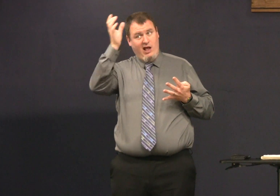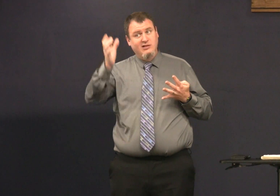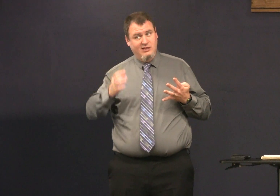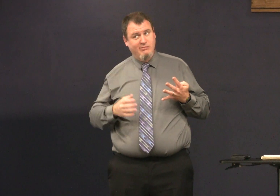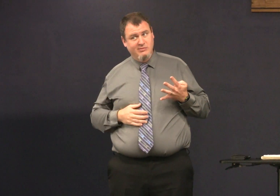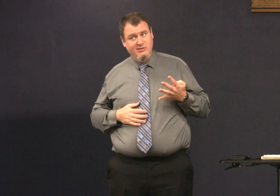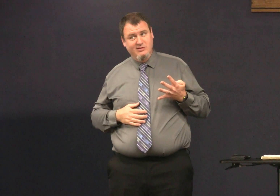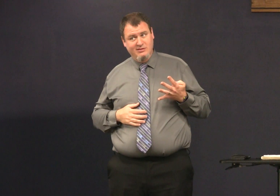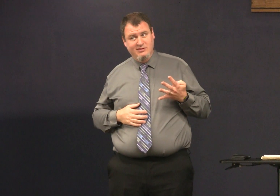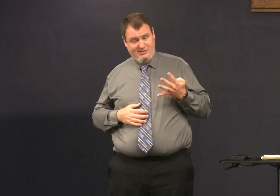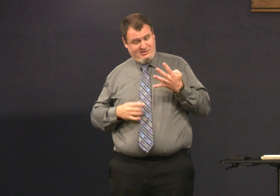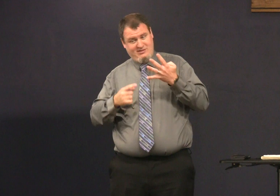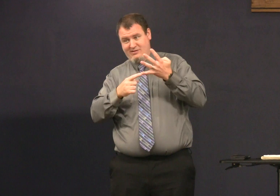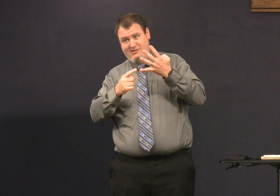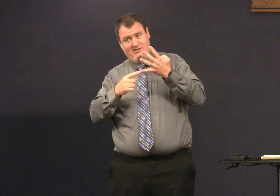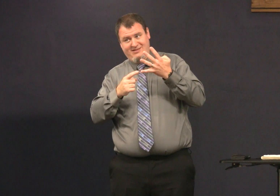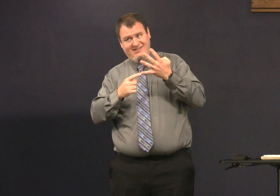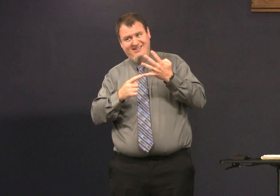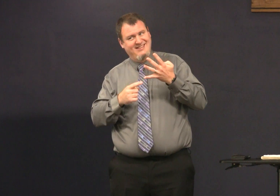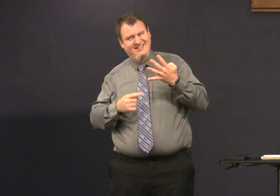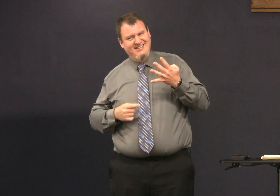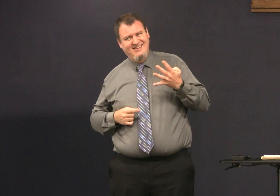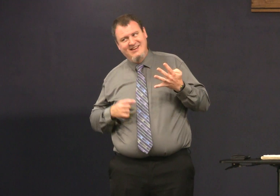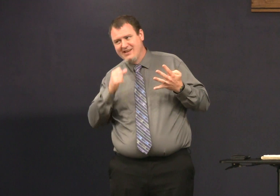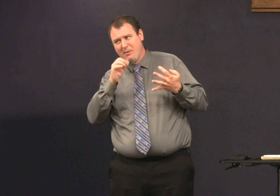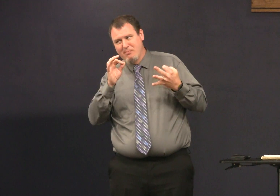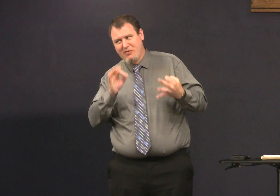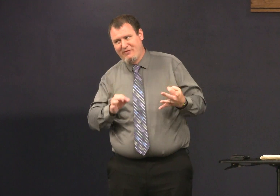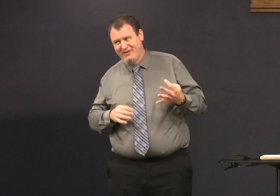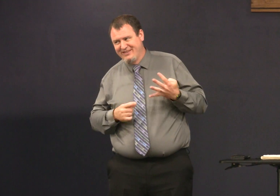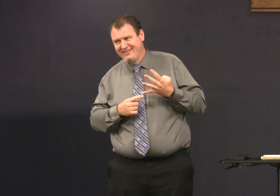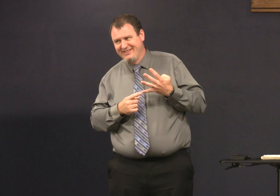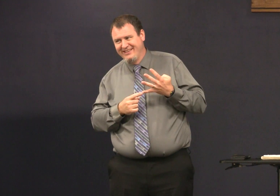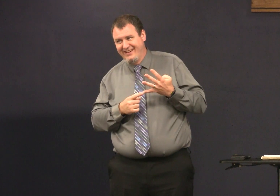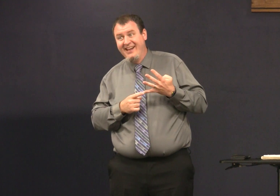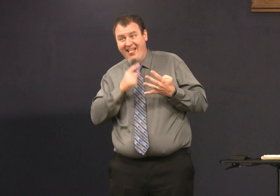all four you have to they they all understand the concept the youngest one he's not quite